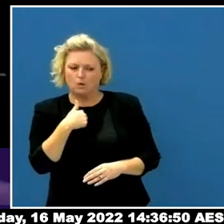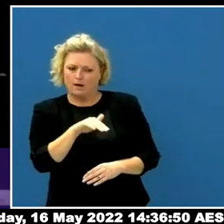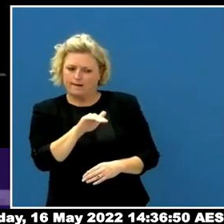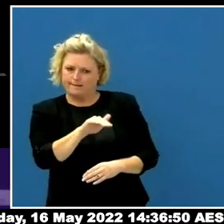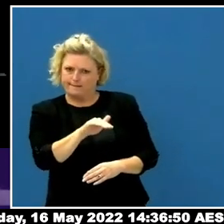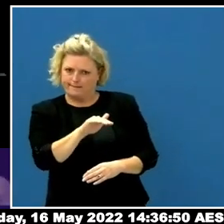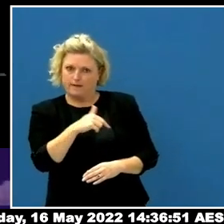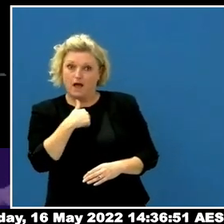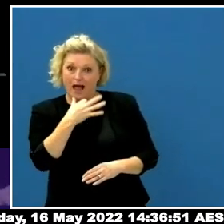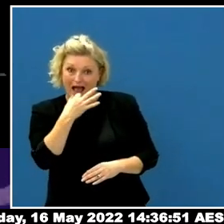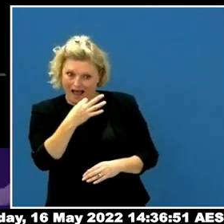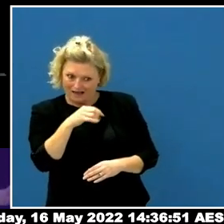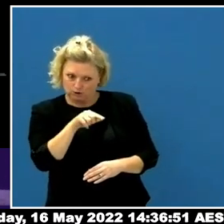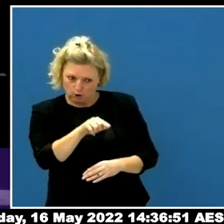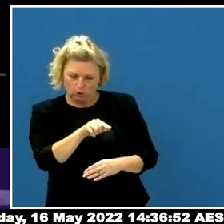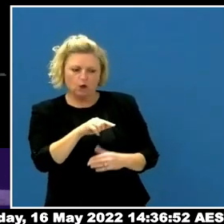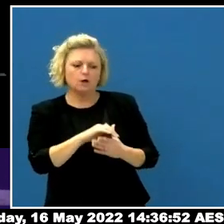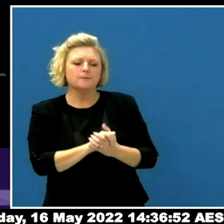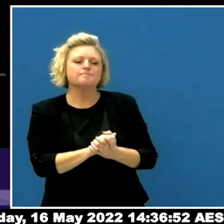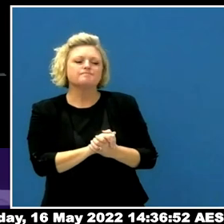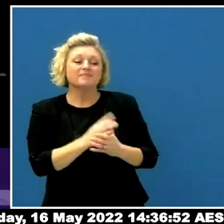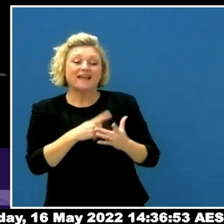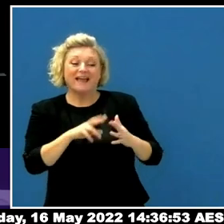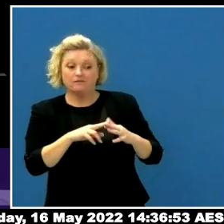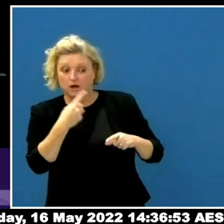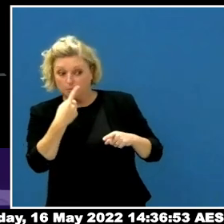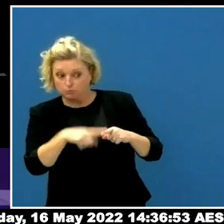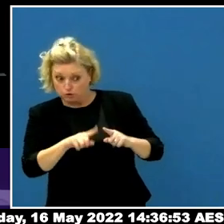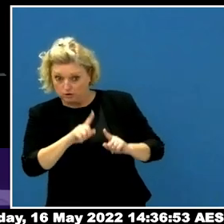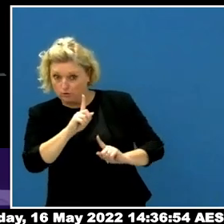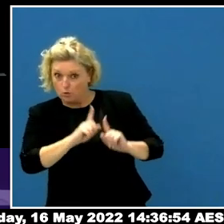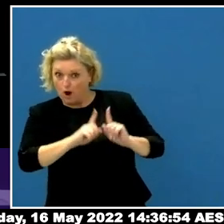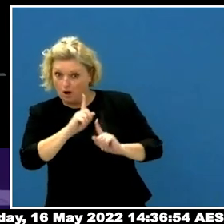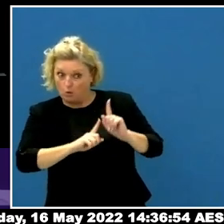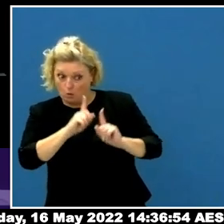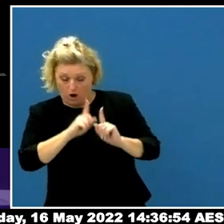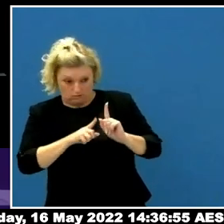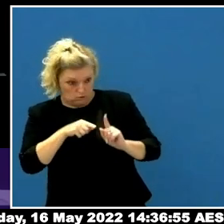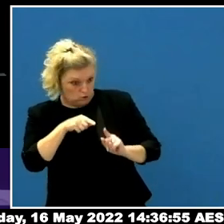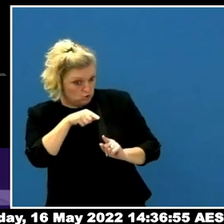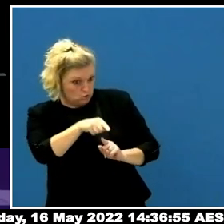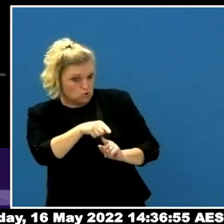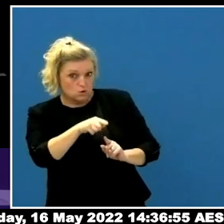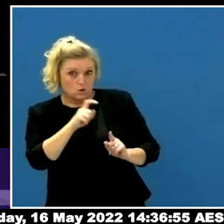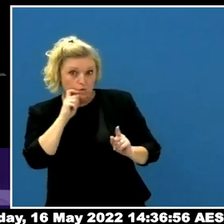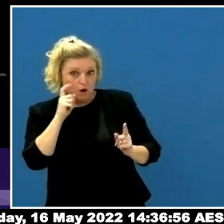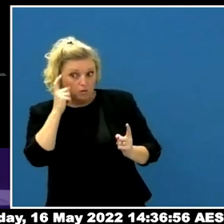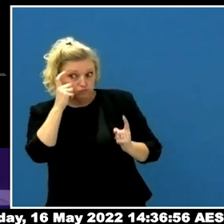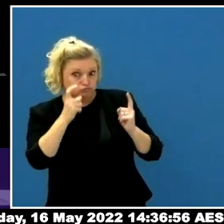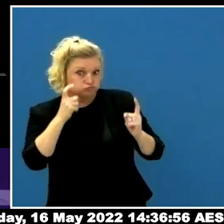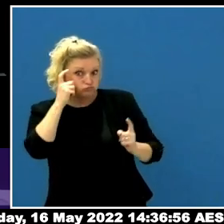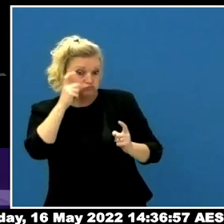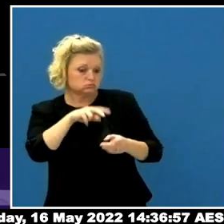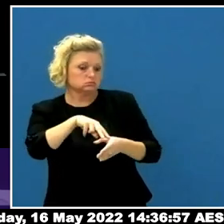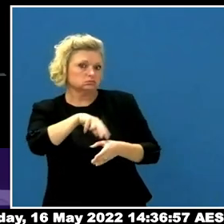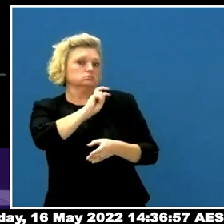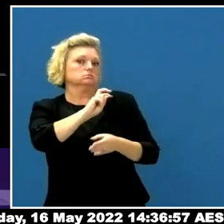the one on one, would you please work with Simon, and do the one on one with a backup